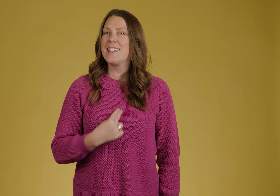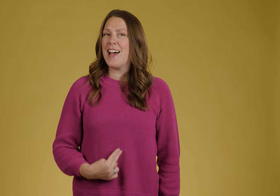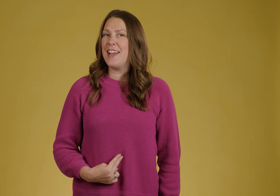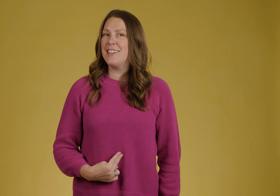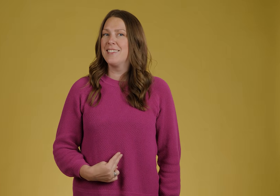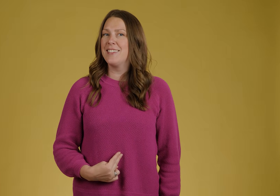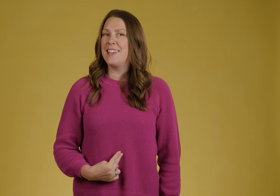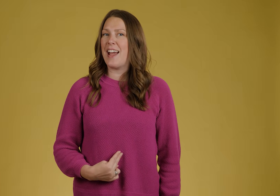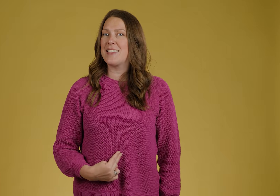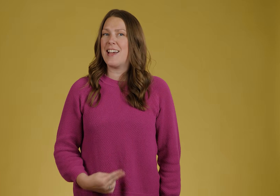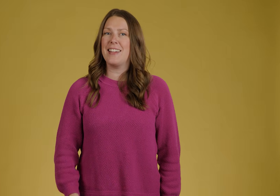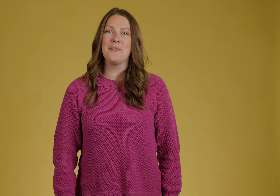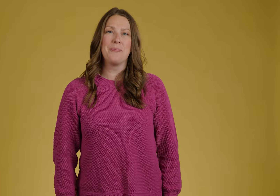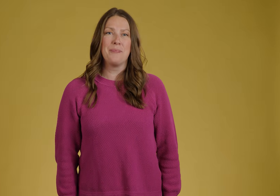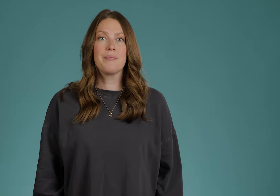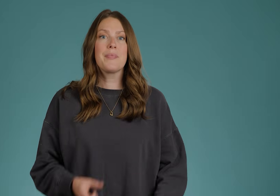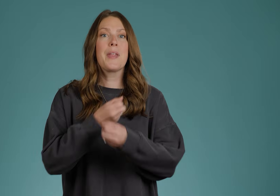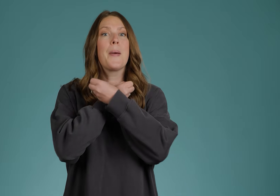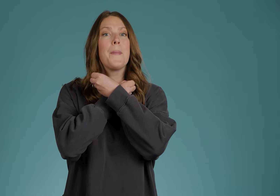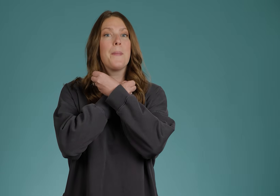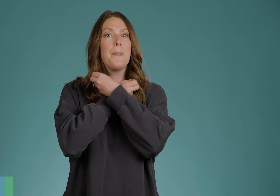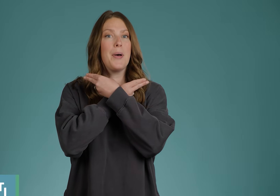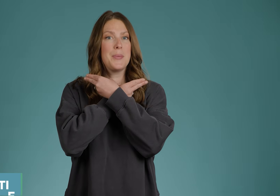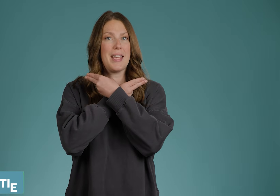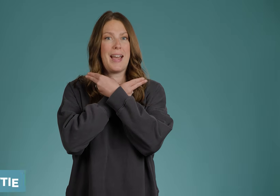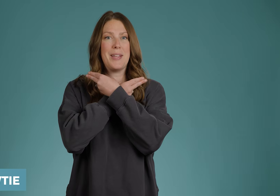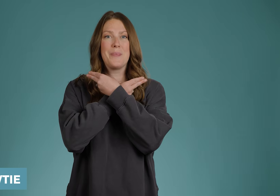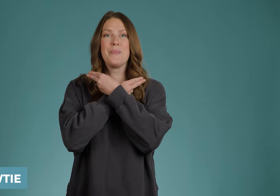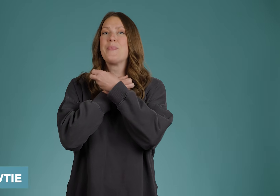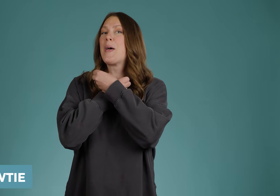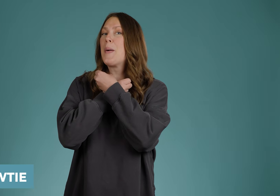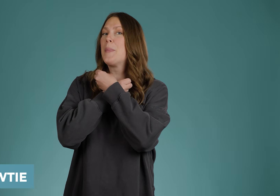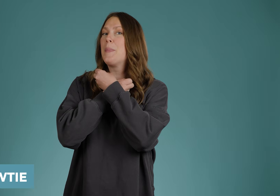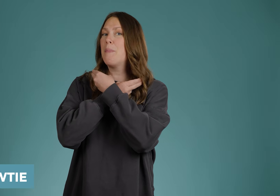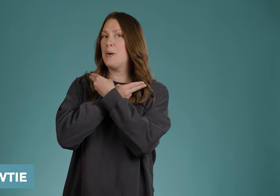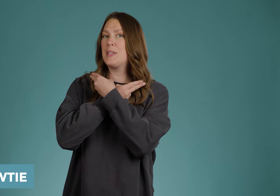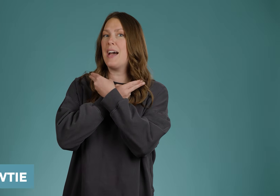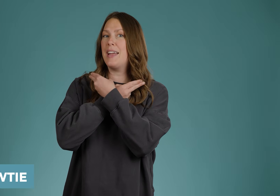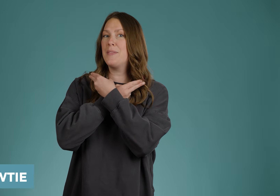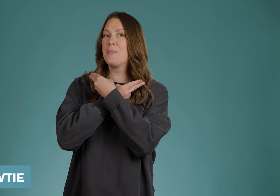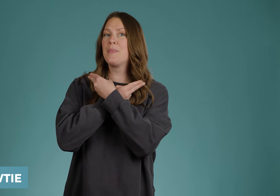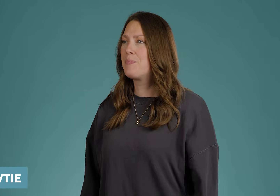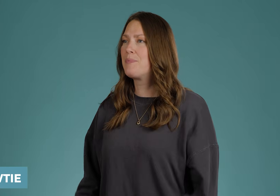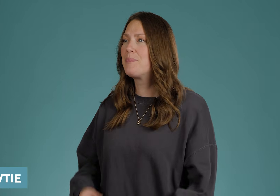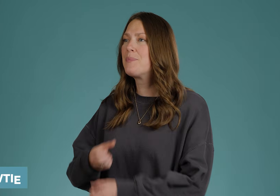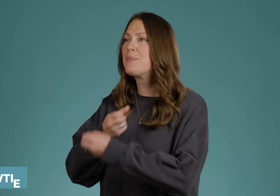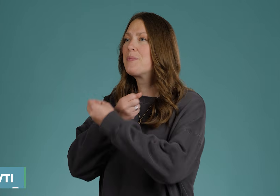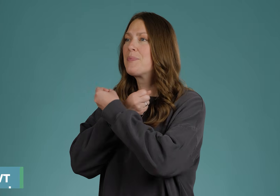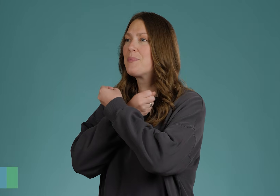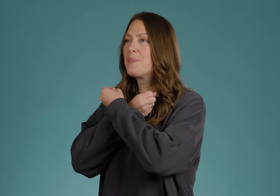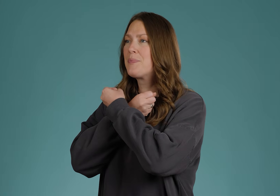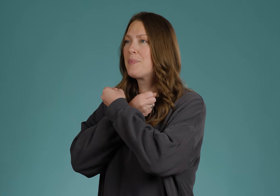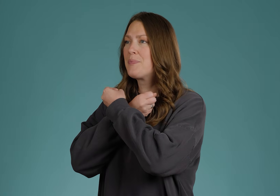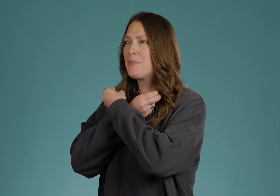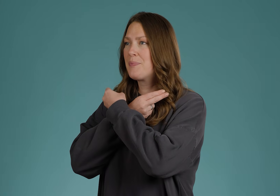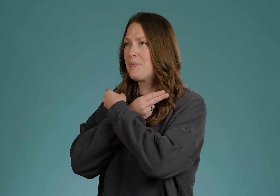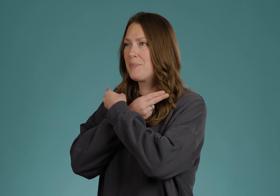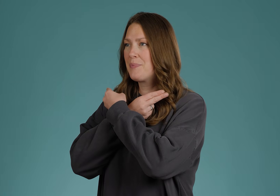Tie. Necktie. Bow tie. Your fingers are coming out.